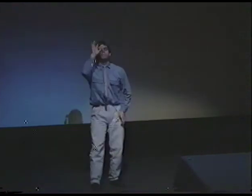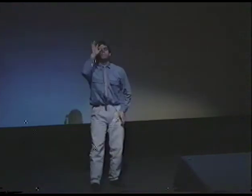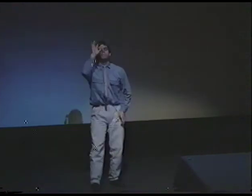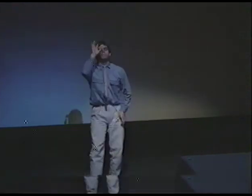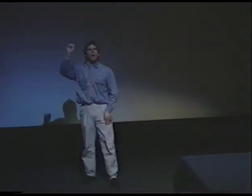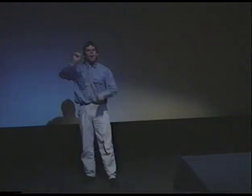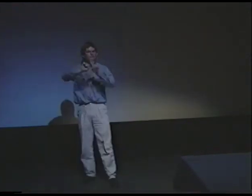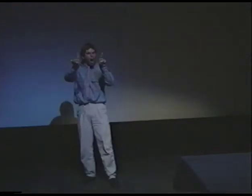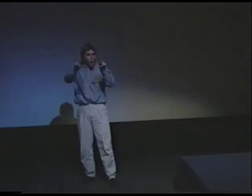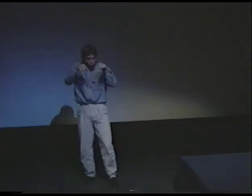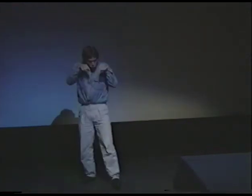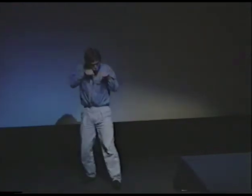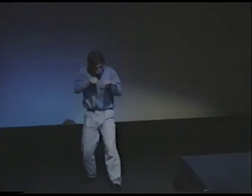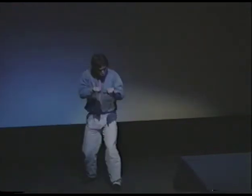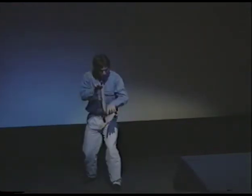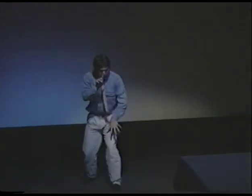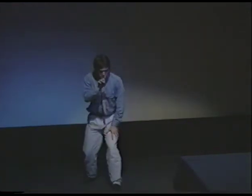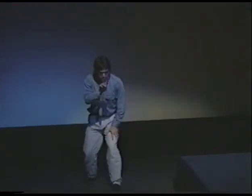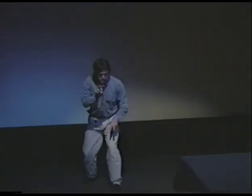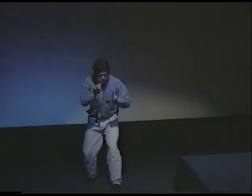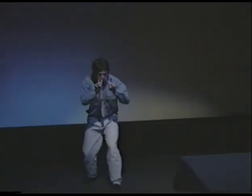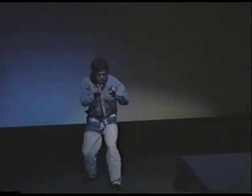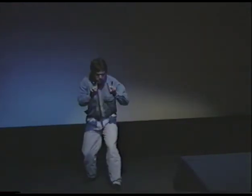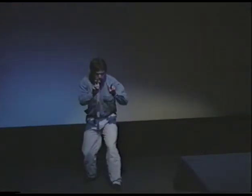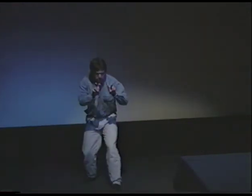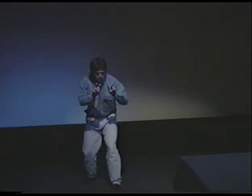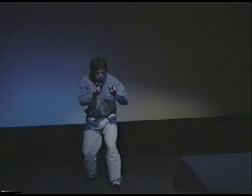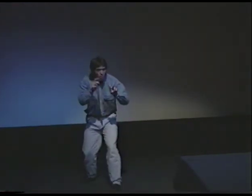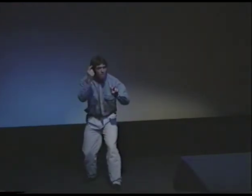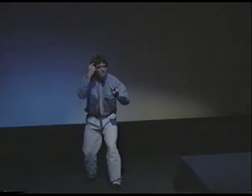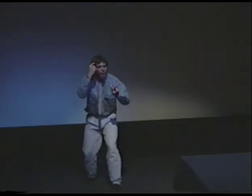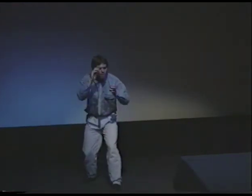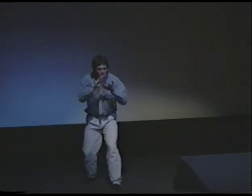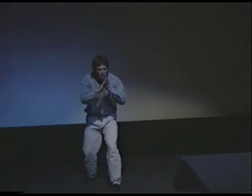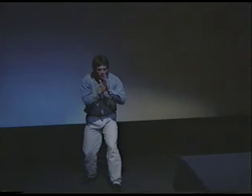[AUDIO OUT] Look at it. And then you'd figure out it was the president. But while you were looking at it,